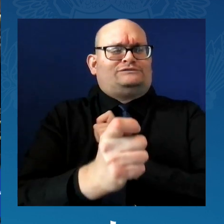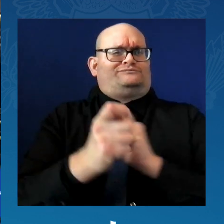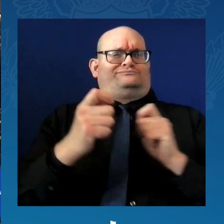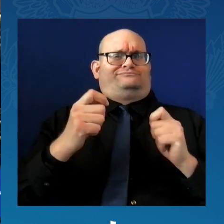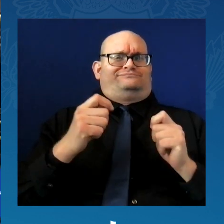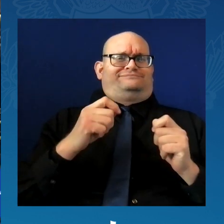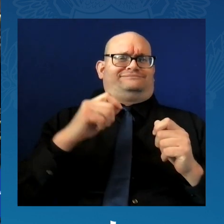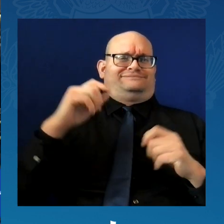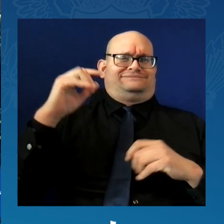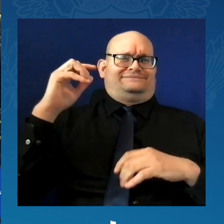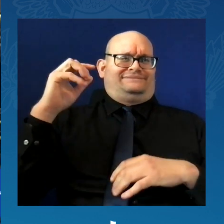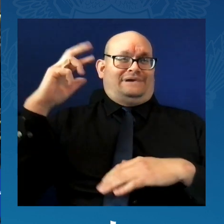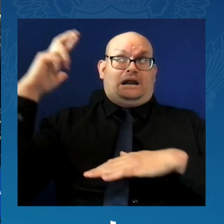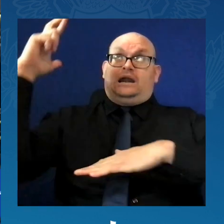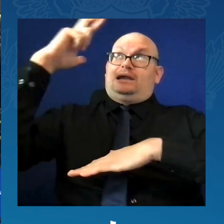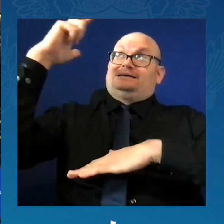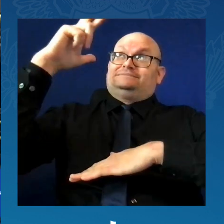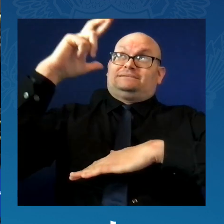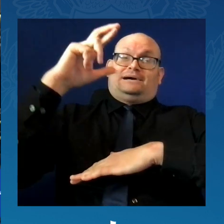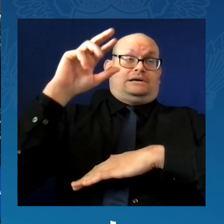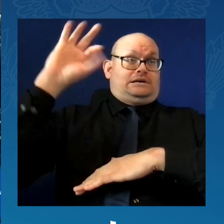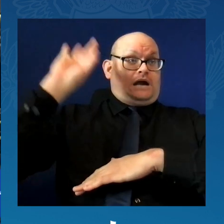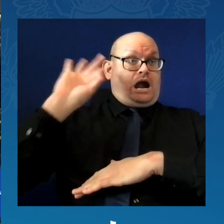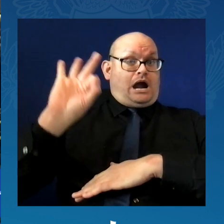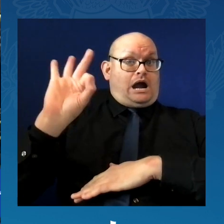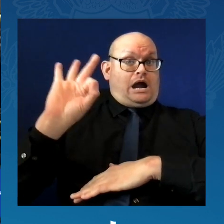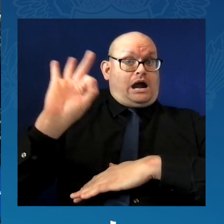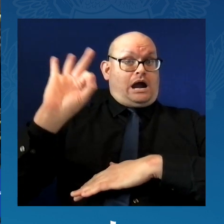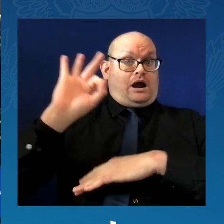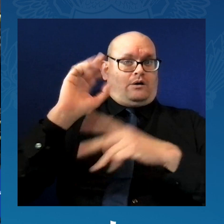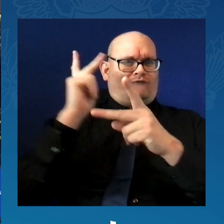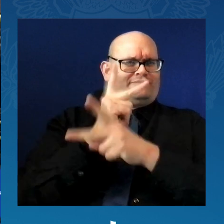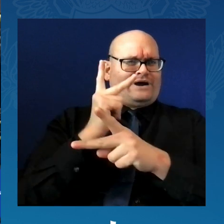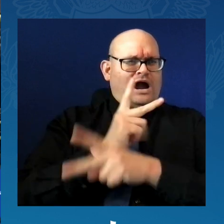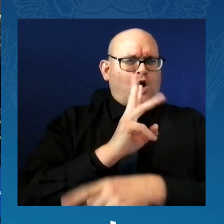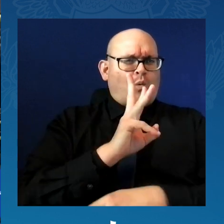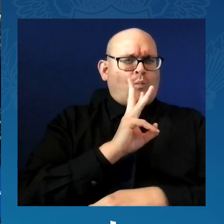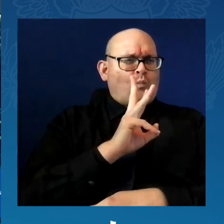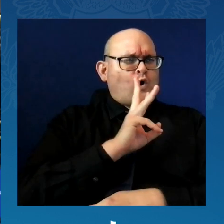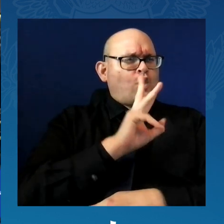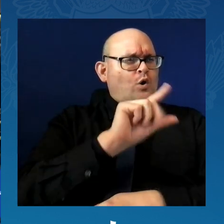to detect water quality changes and things like harmful algal blooms